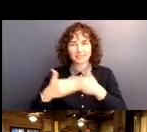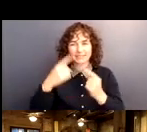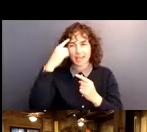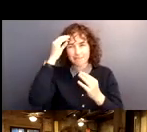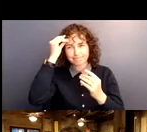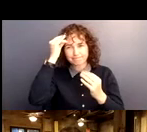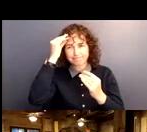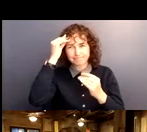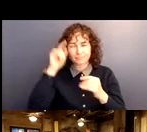and absorbing the information